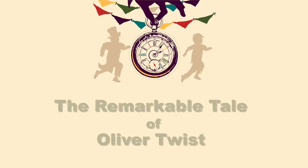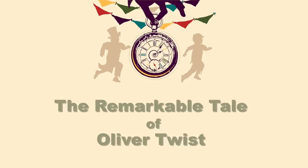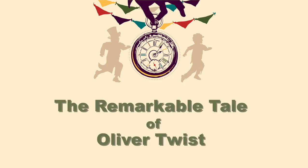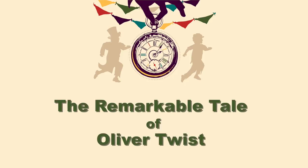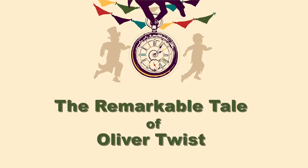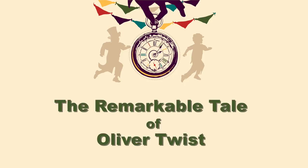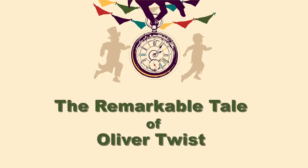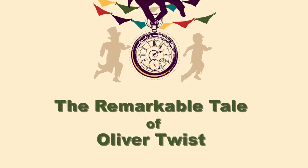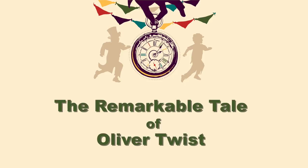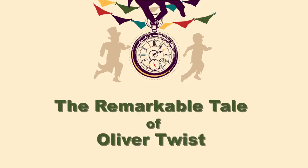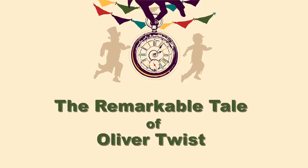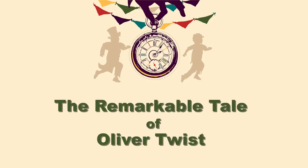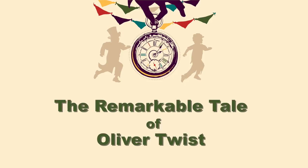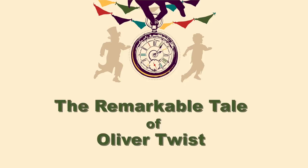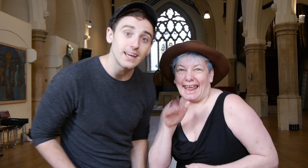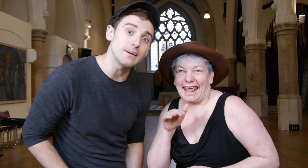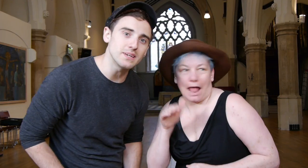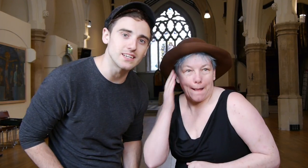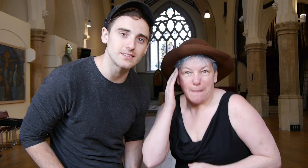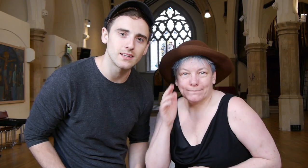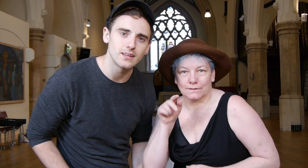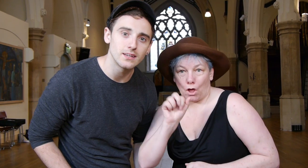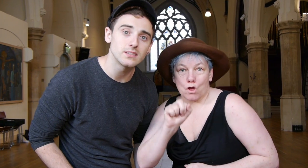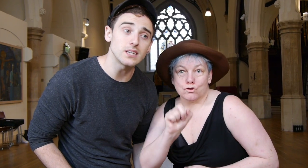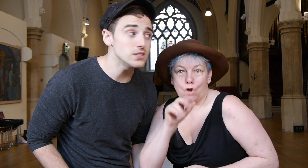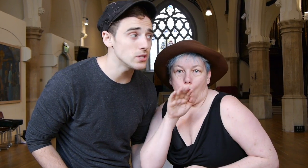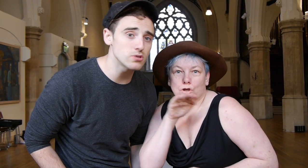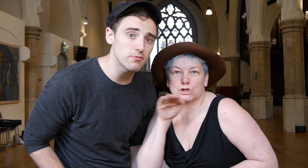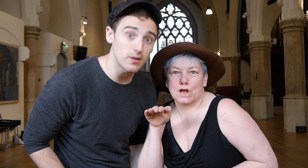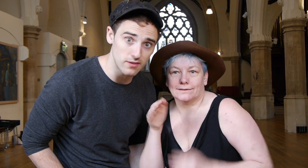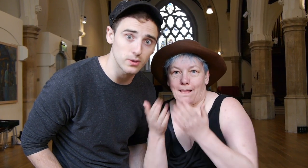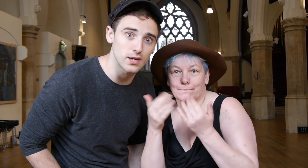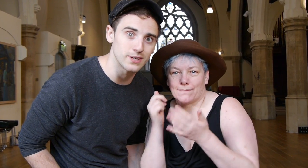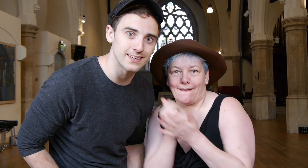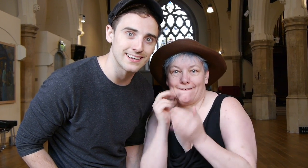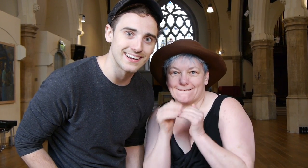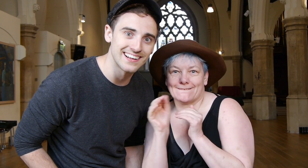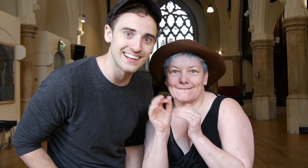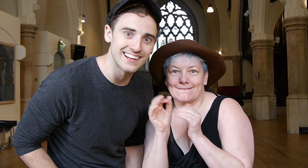It's a soap opera 'Ere missus. Set yer children up for life why don't ya?